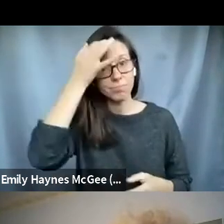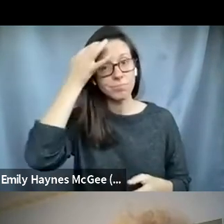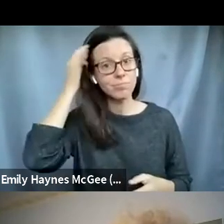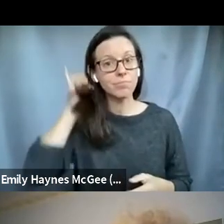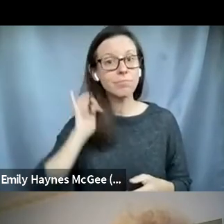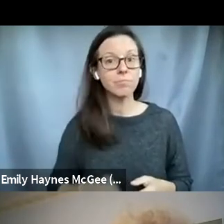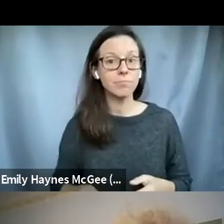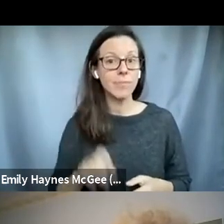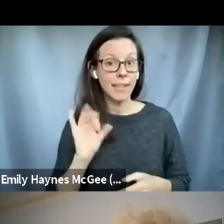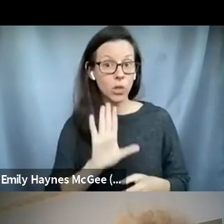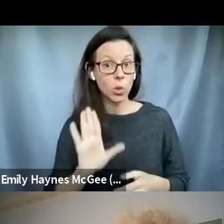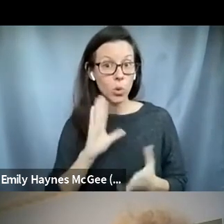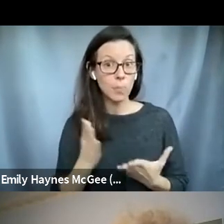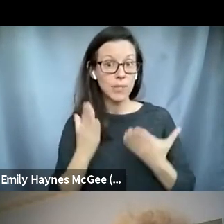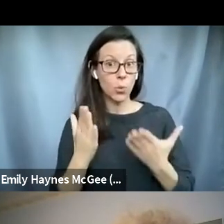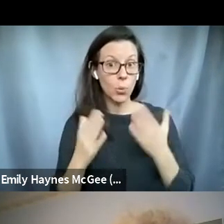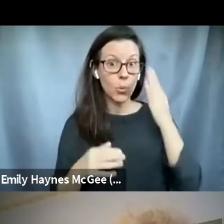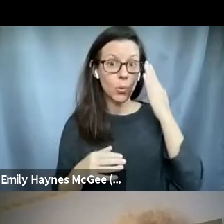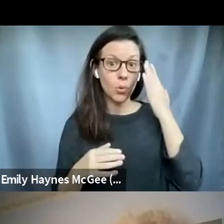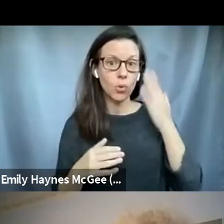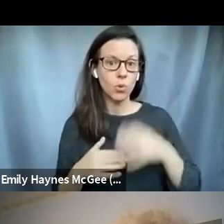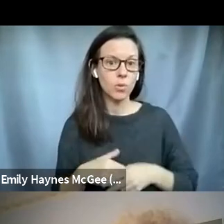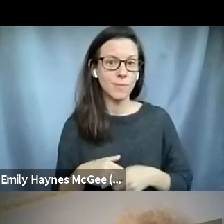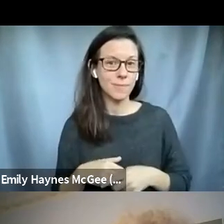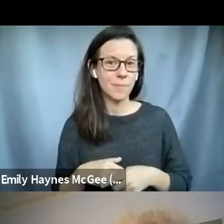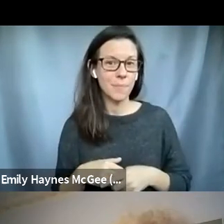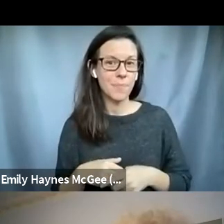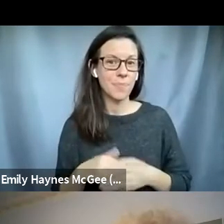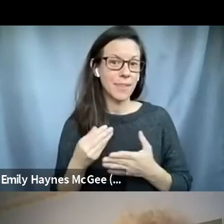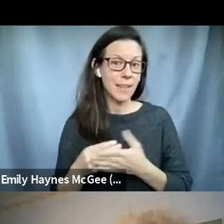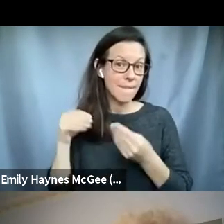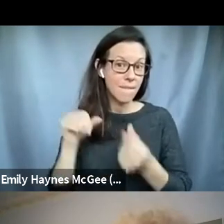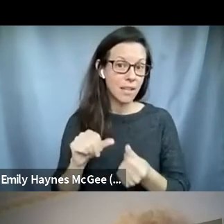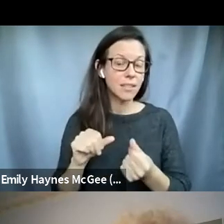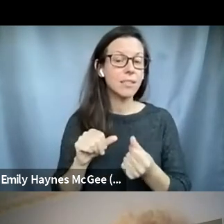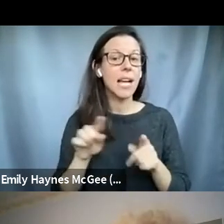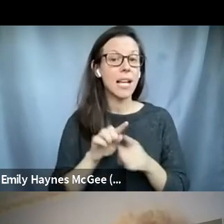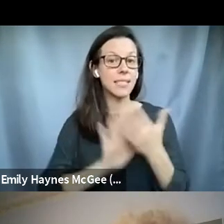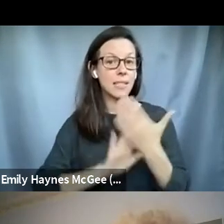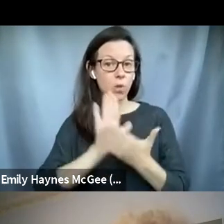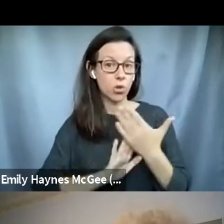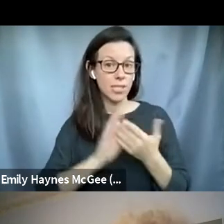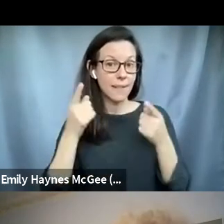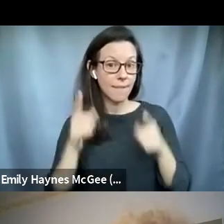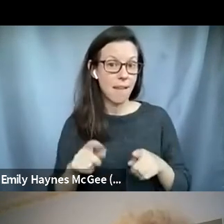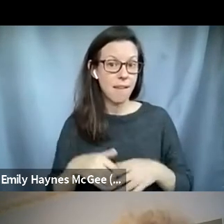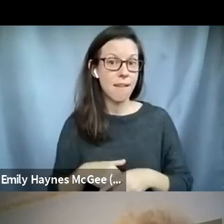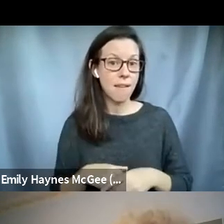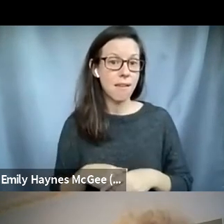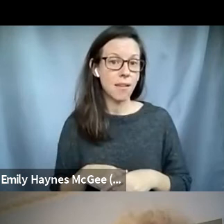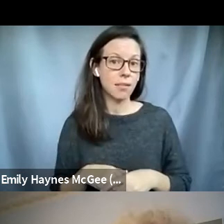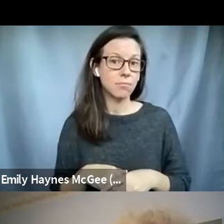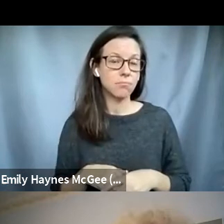If your proposal is presented and funded as an in person event but, you know, what's happening